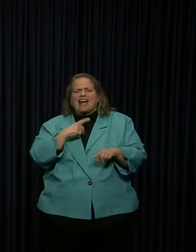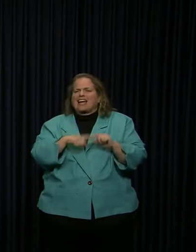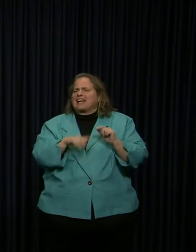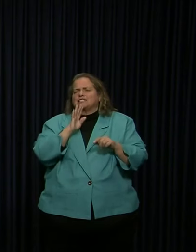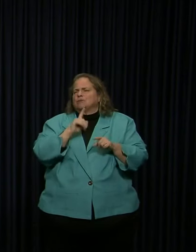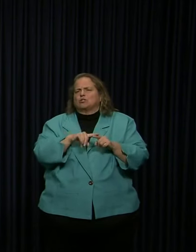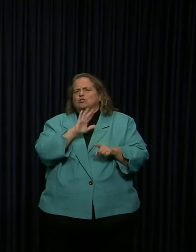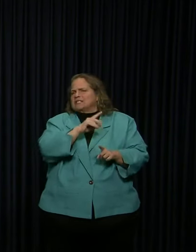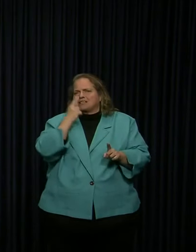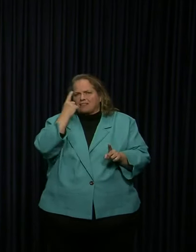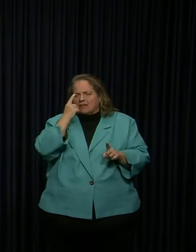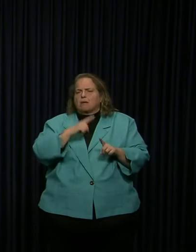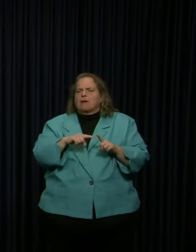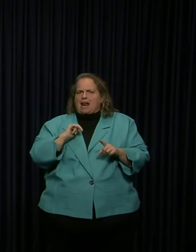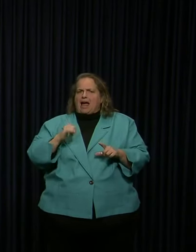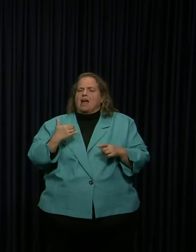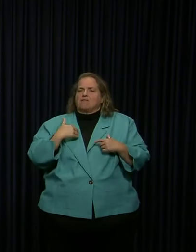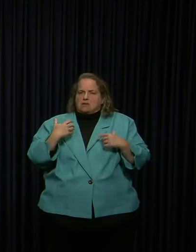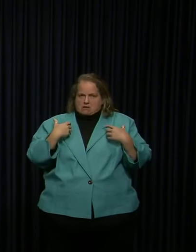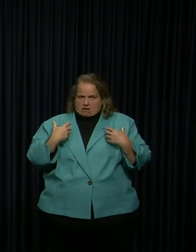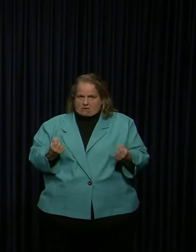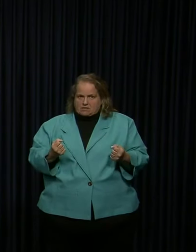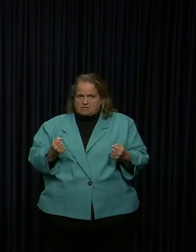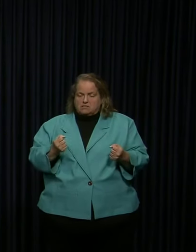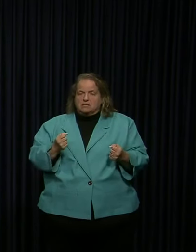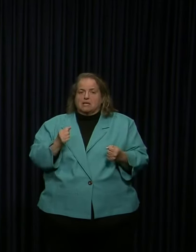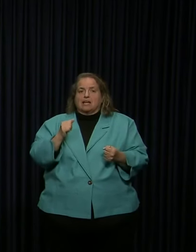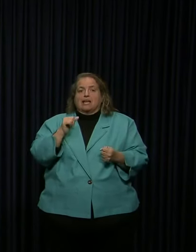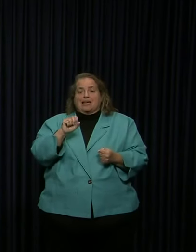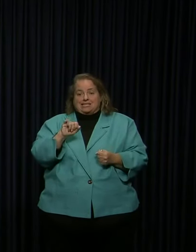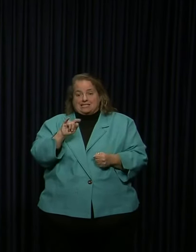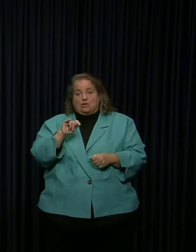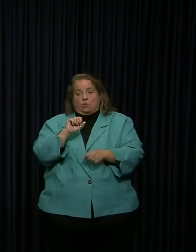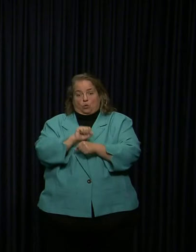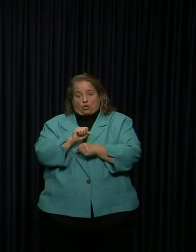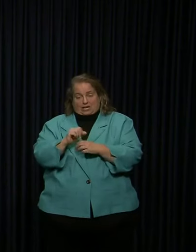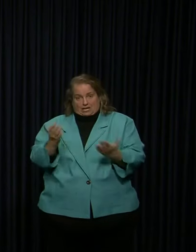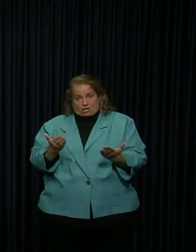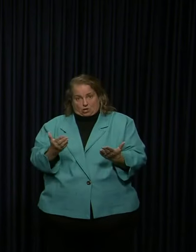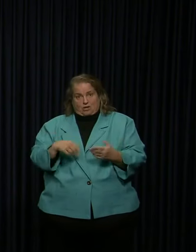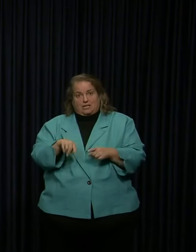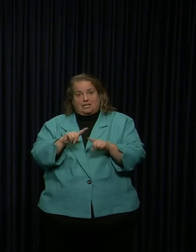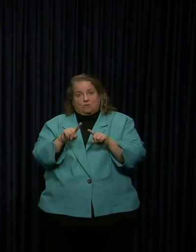PROGRAM? I CAN'T BELIEVE I MISSED THIS IN MY NOTES. WEDNESDAY WE'RE OPENING OUR 62ND